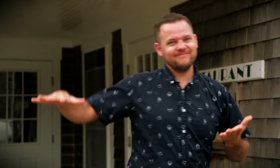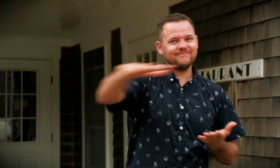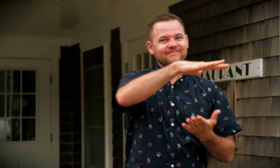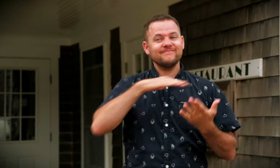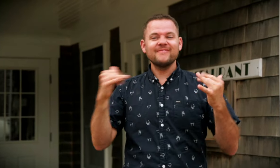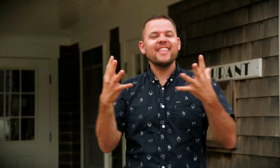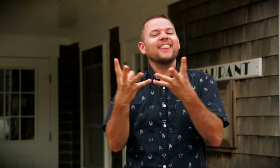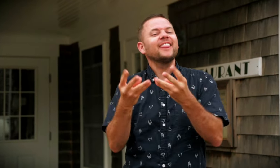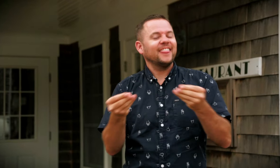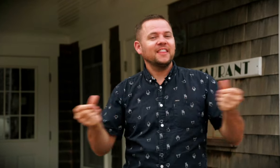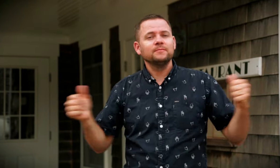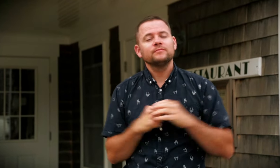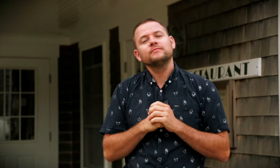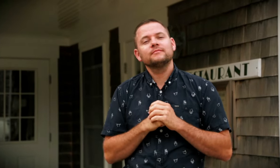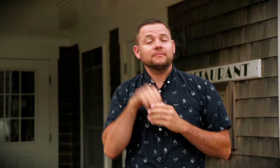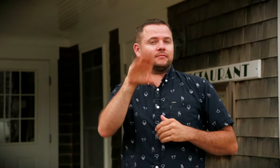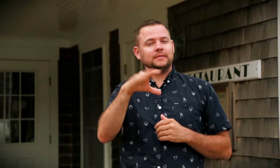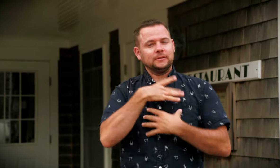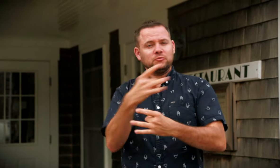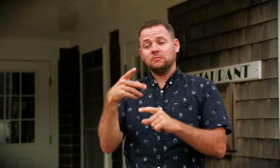Now the community has gone away.